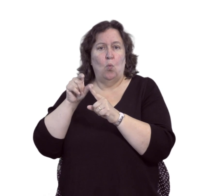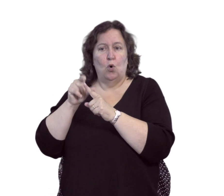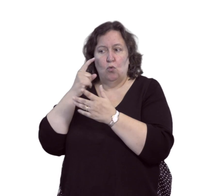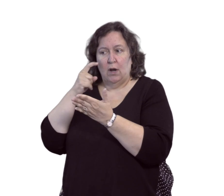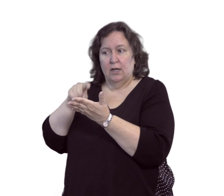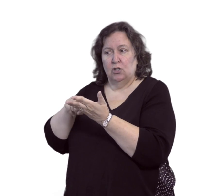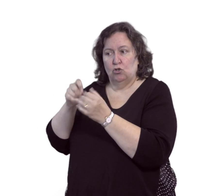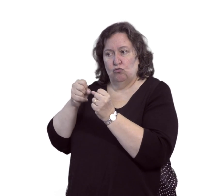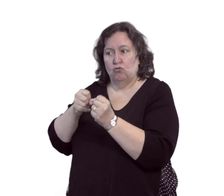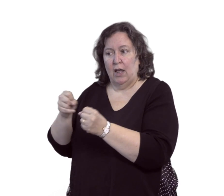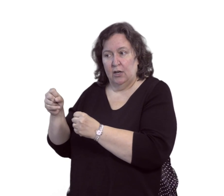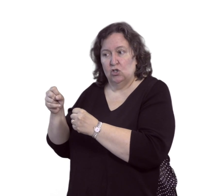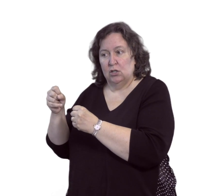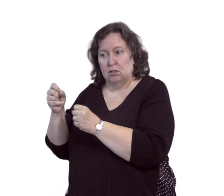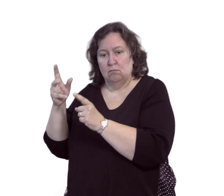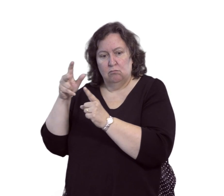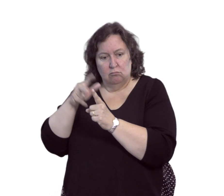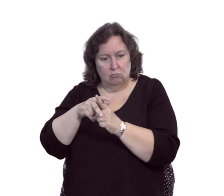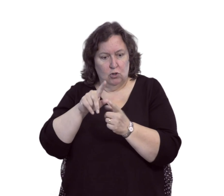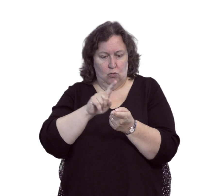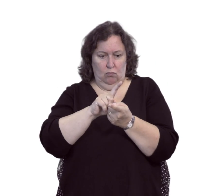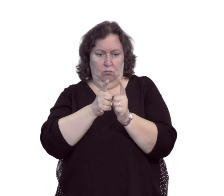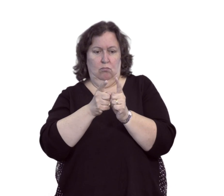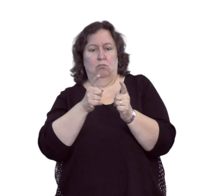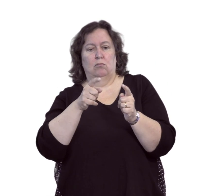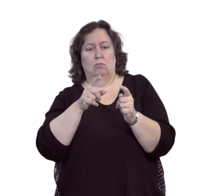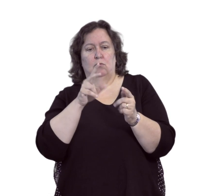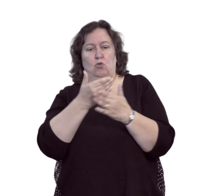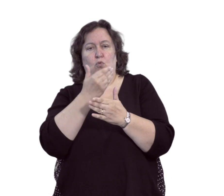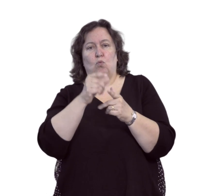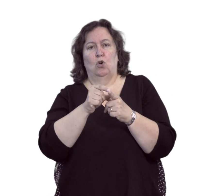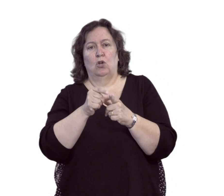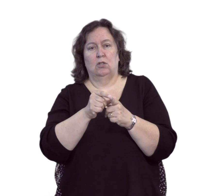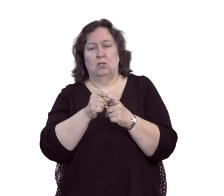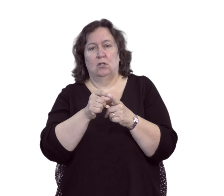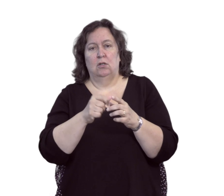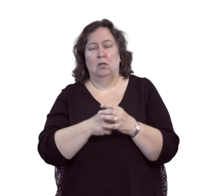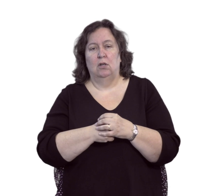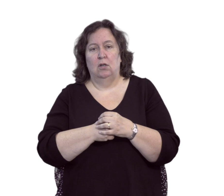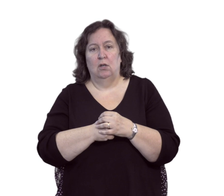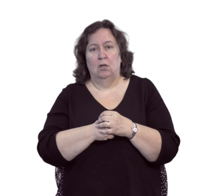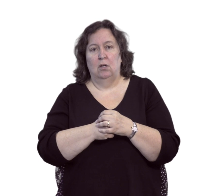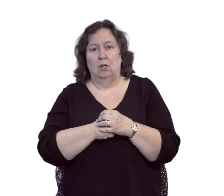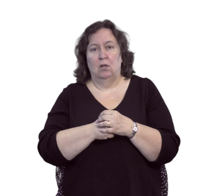to apply word recognition strategies to decode unfamiliar words.